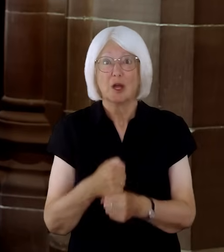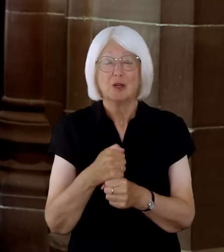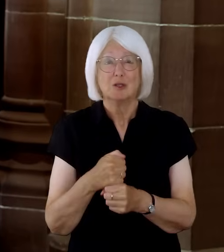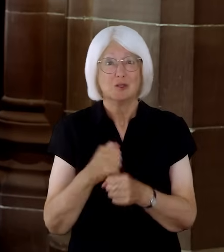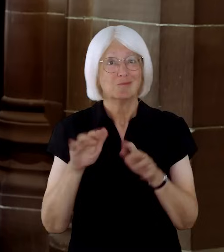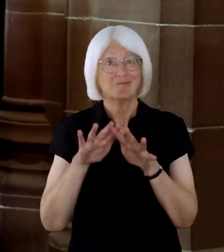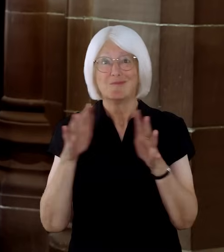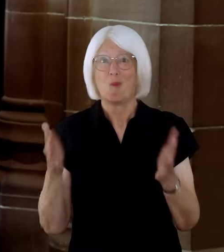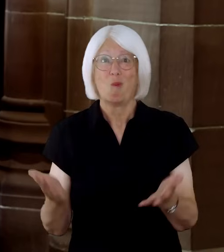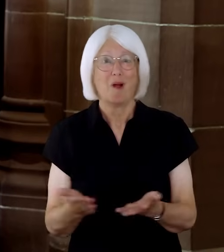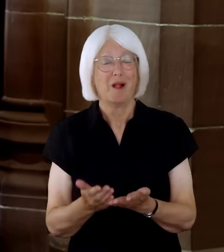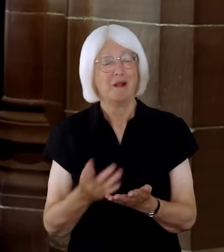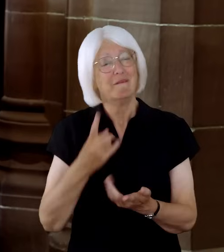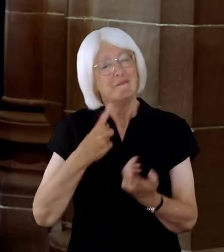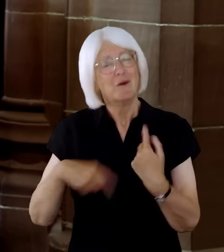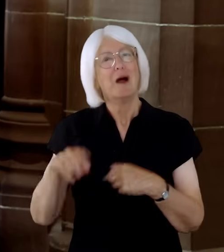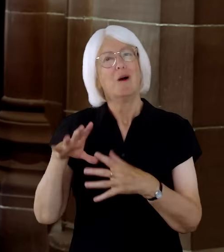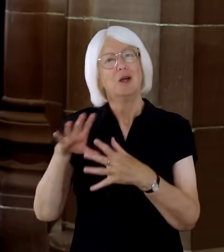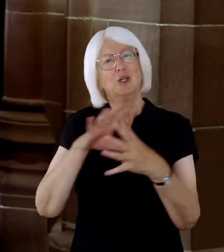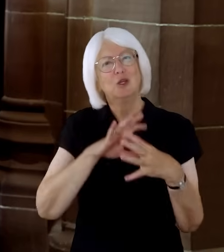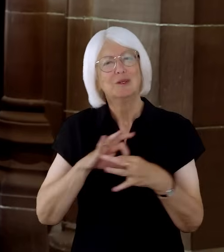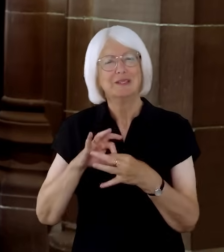for our unity in Word and Sacrament,